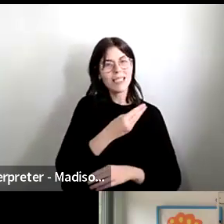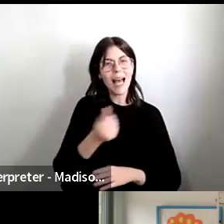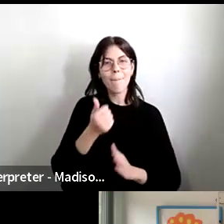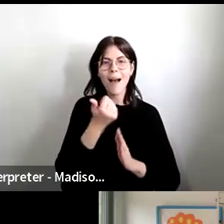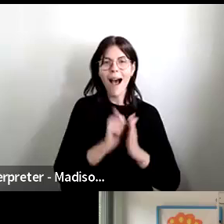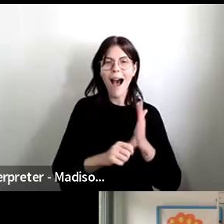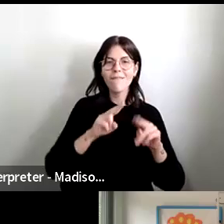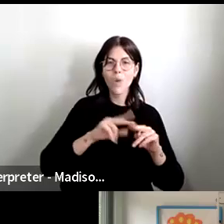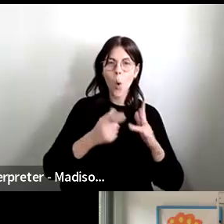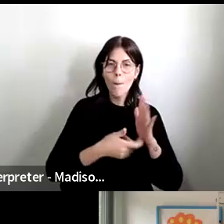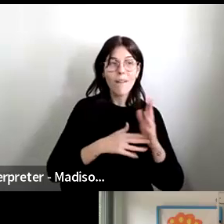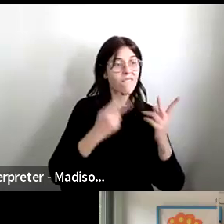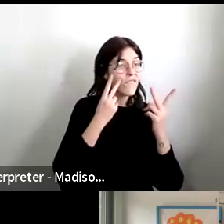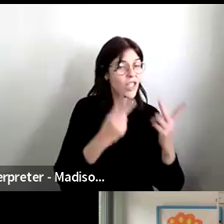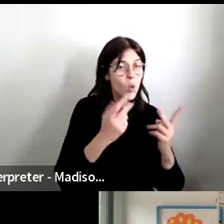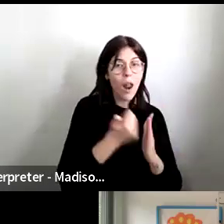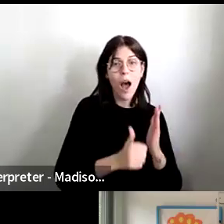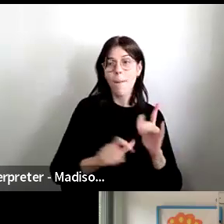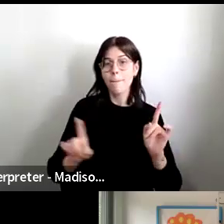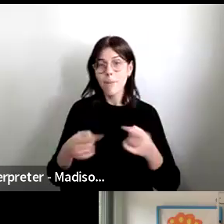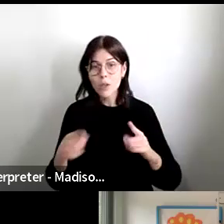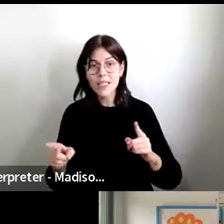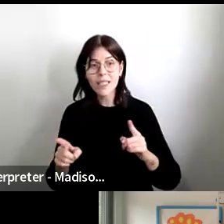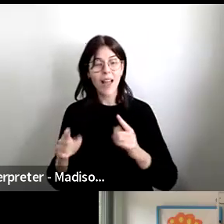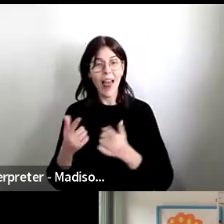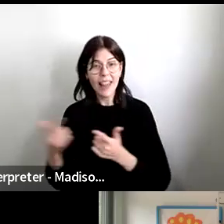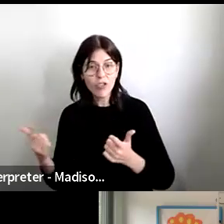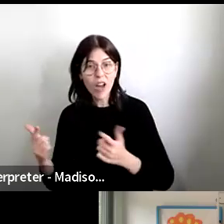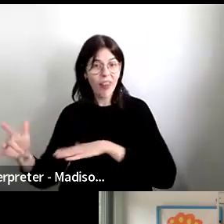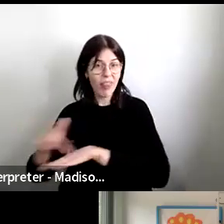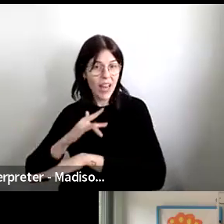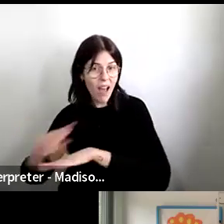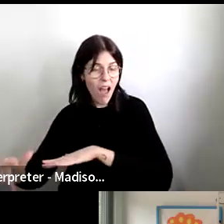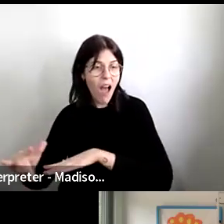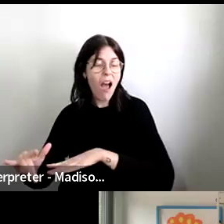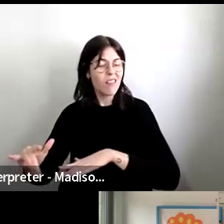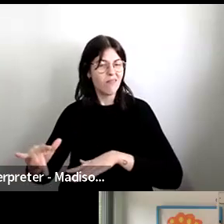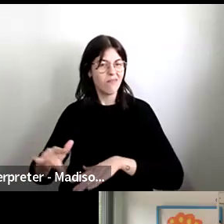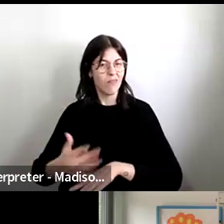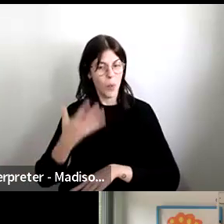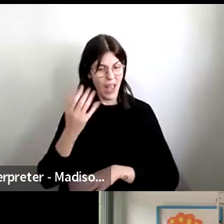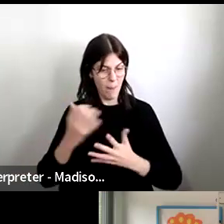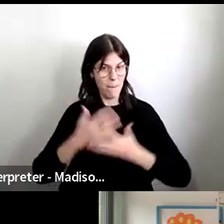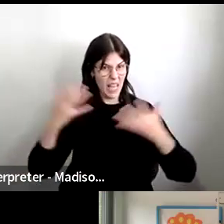music, literature, theatre - they are ones that might have bigger groups of people available.